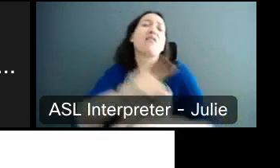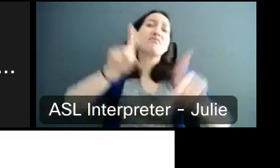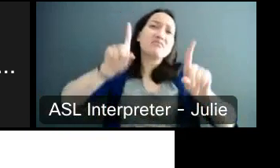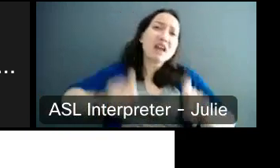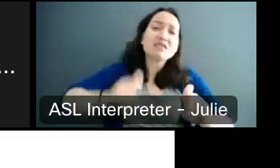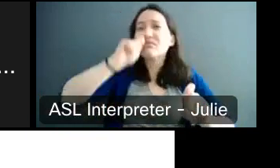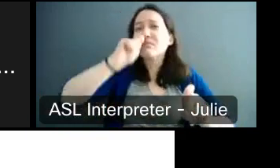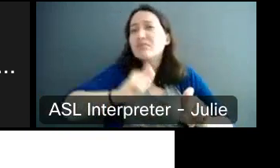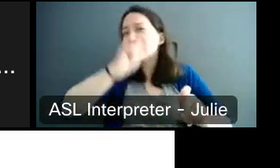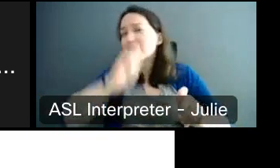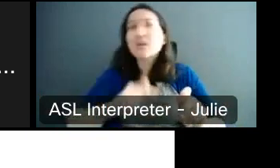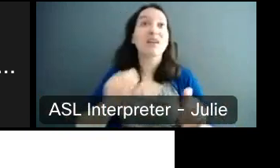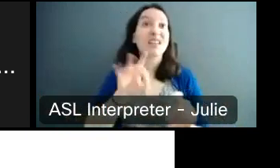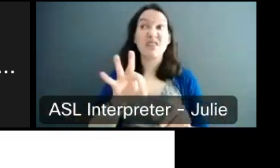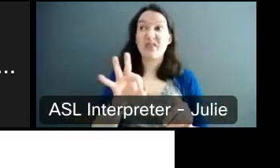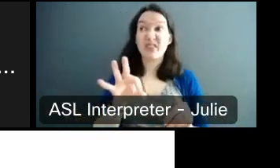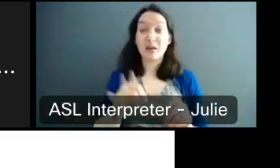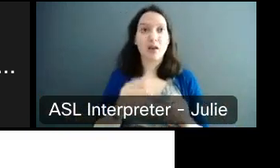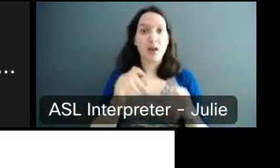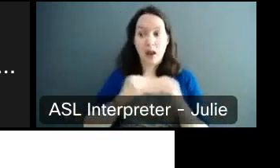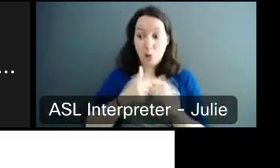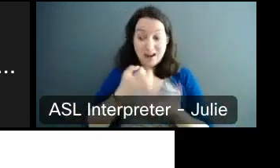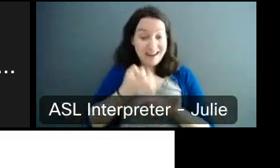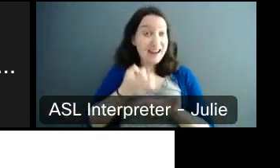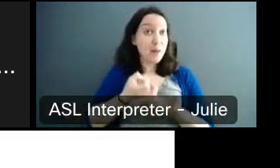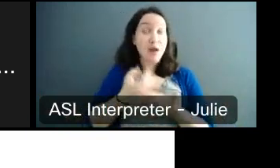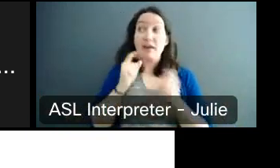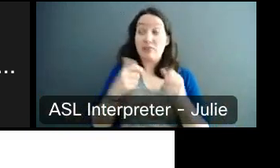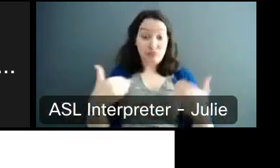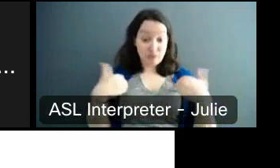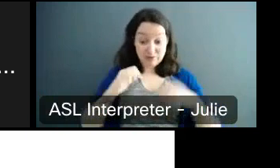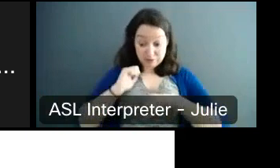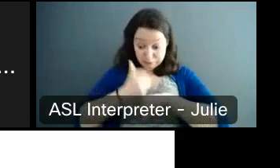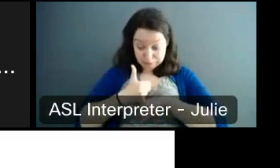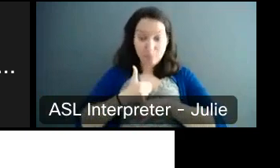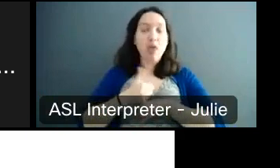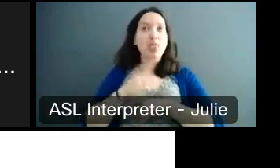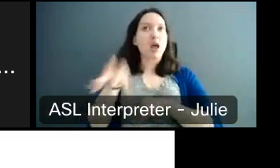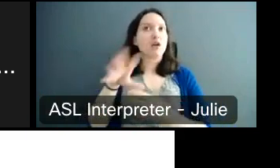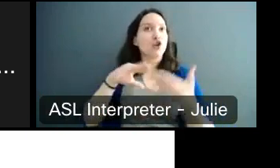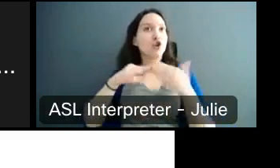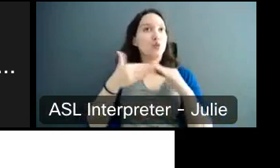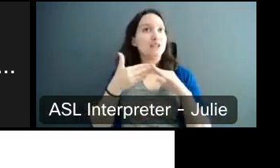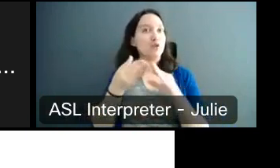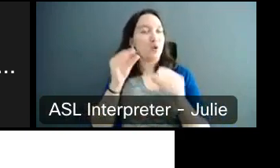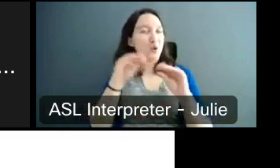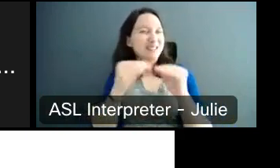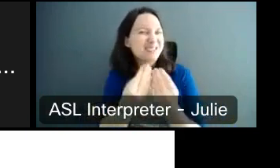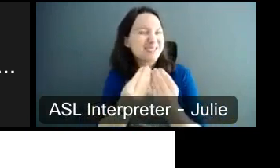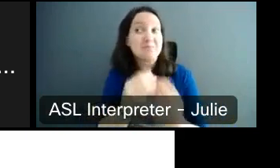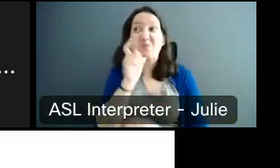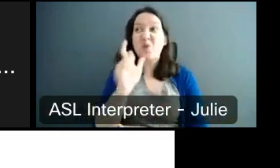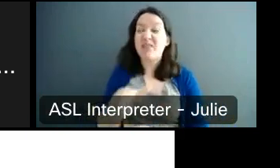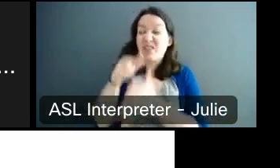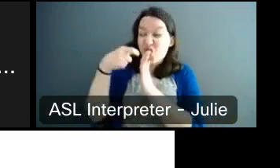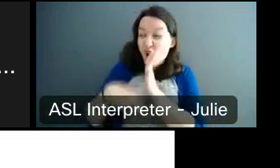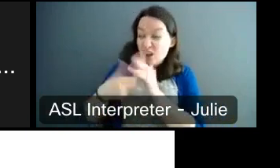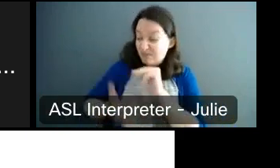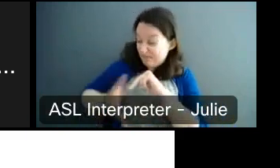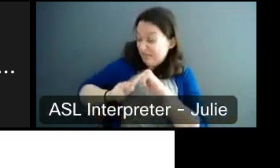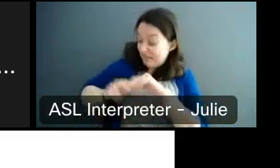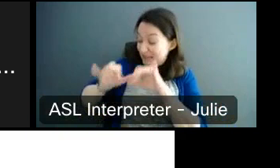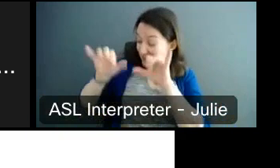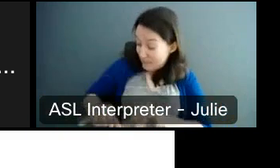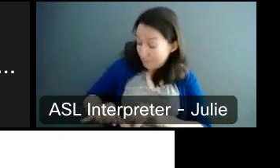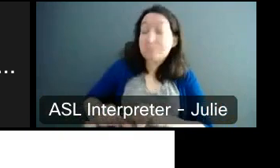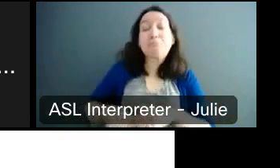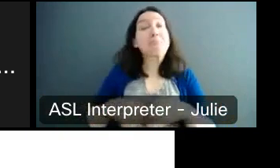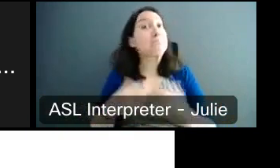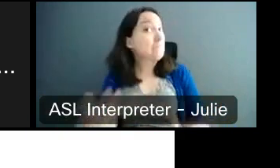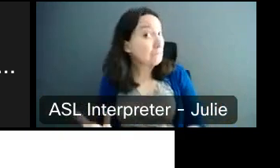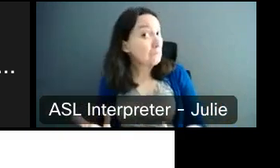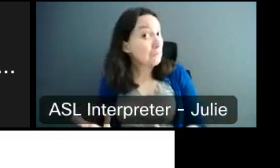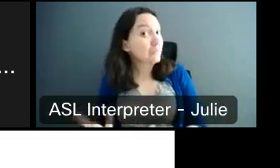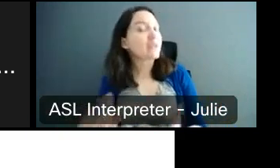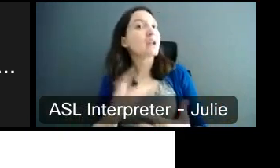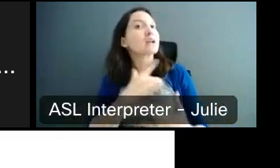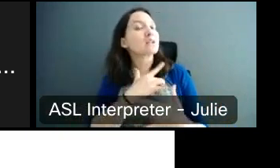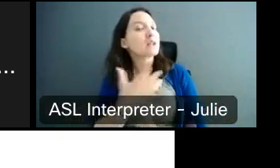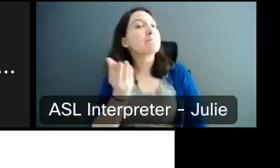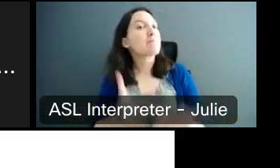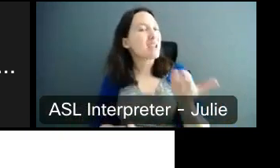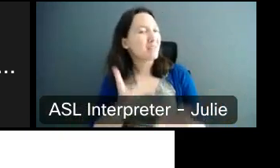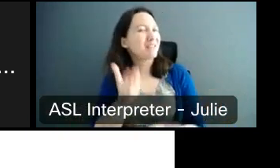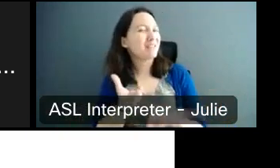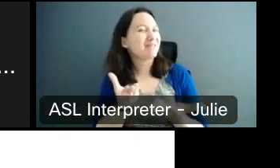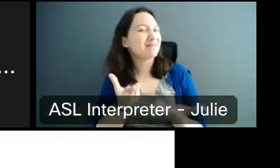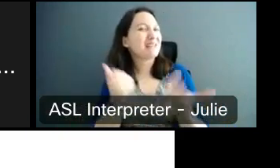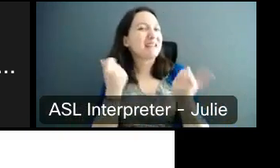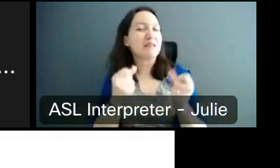And if there is way economically that we can tap into that community based organization, without heavy cost to the system um, particularly may may be interesting to think and see and this year.